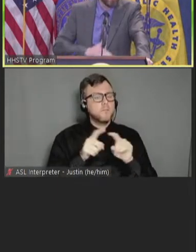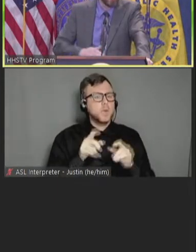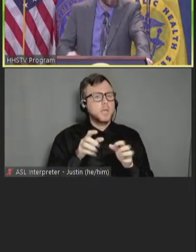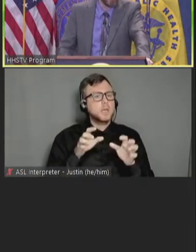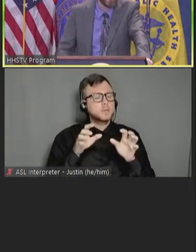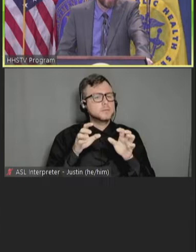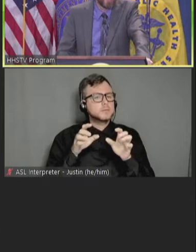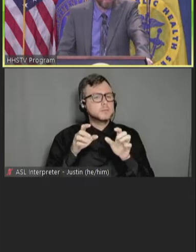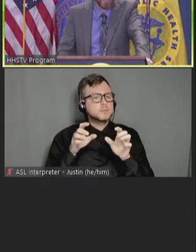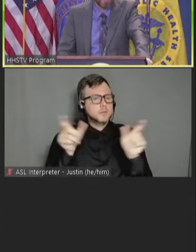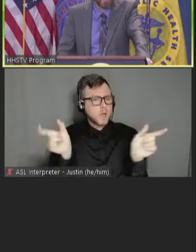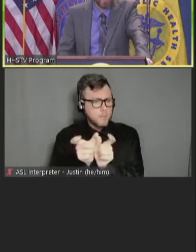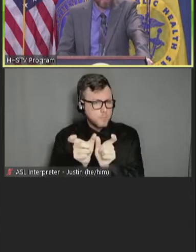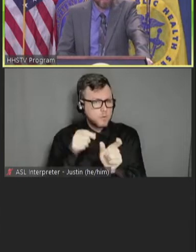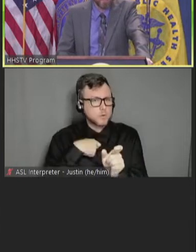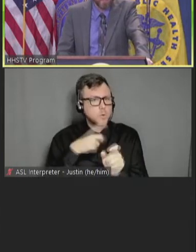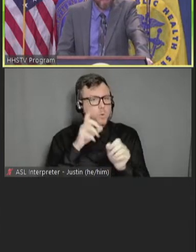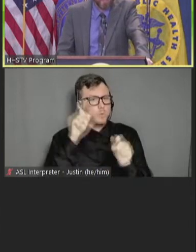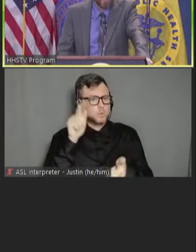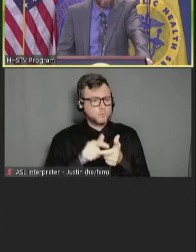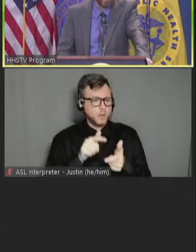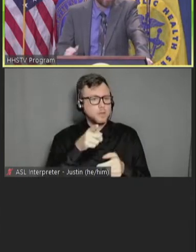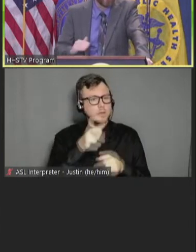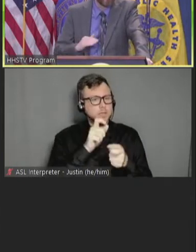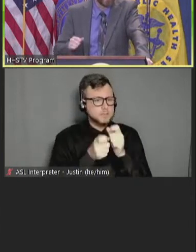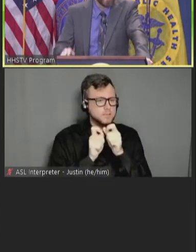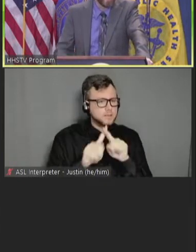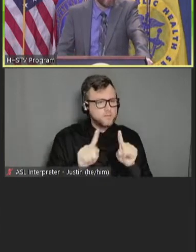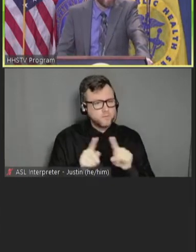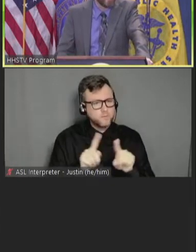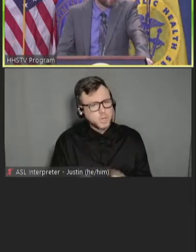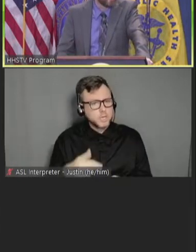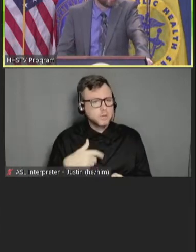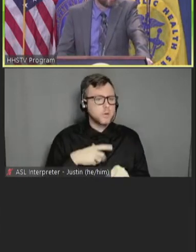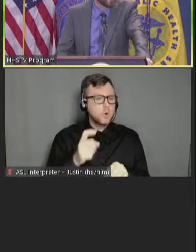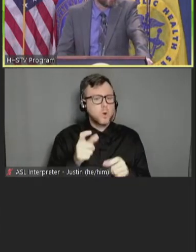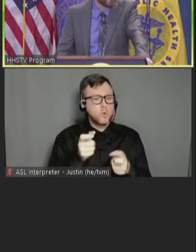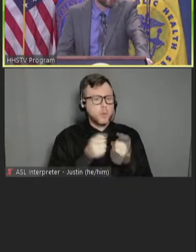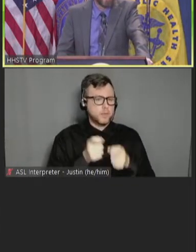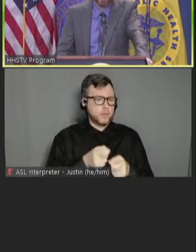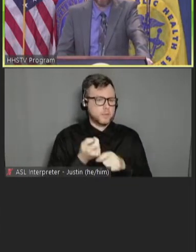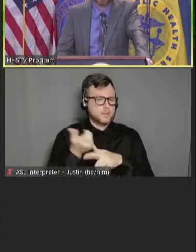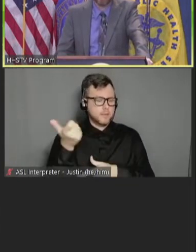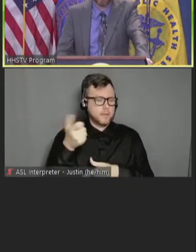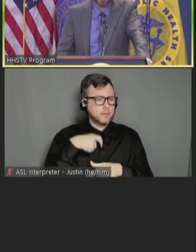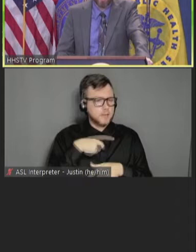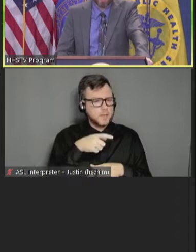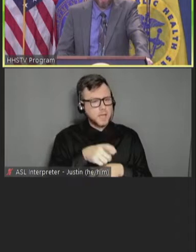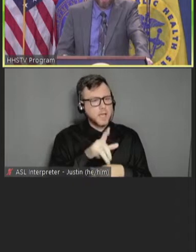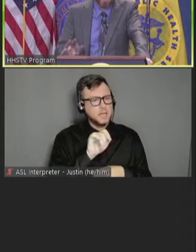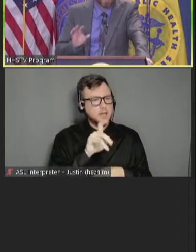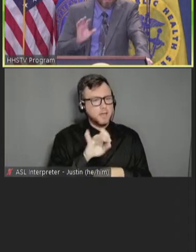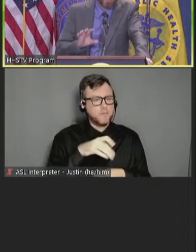decrease the TNF-alpha response. And you can also completely abrogate the IL-6 response. So this is